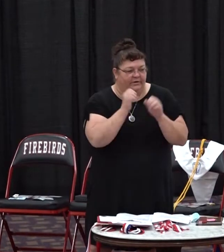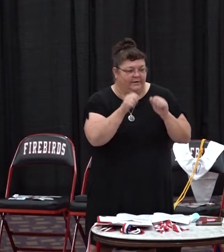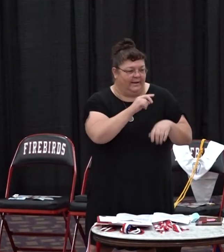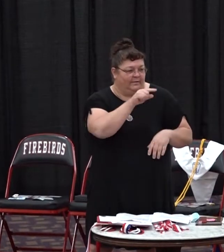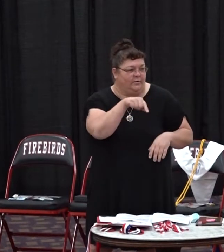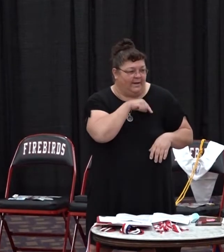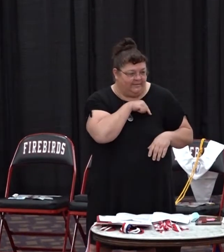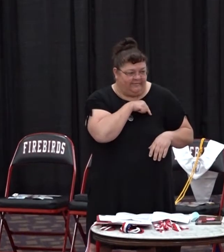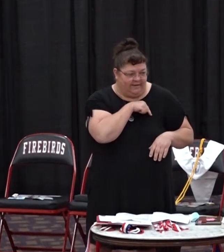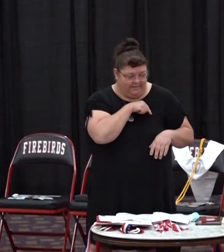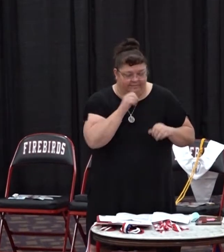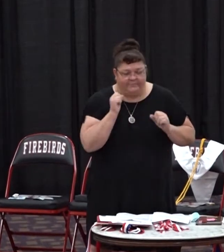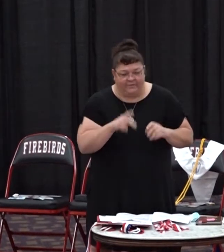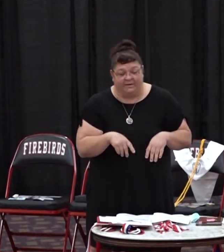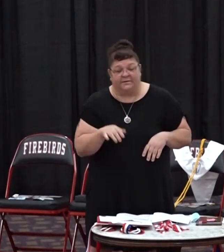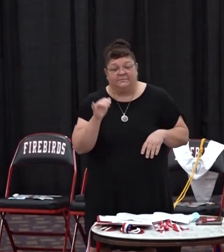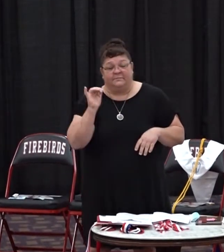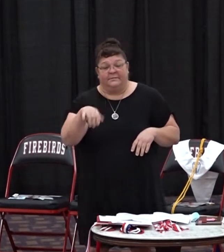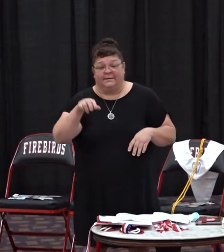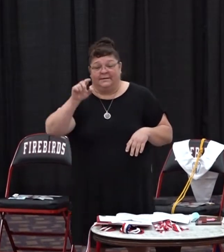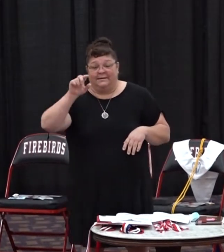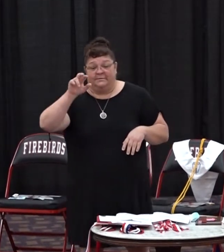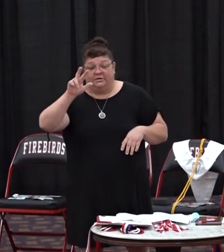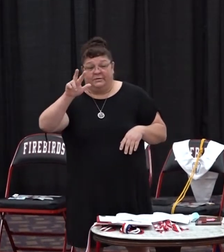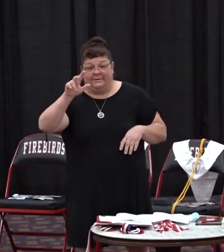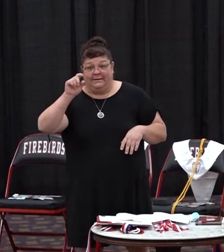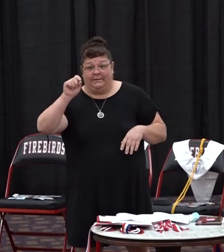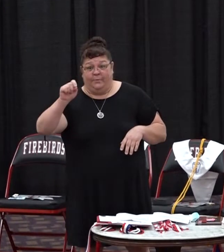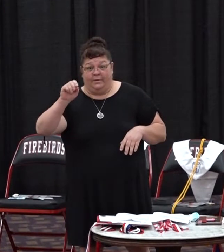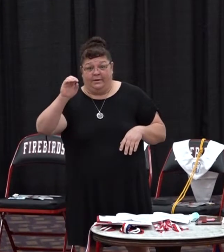So, typically, after those years, you qualify.